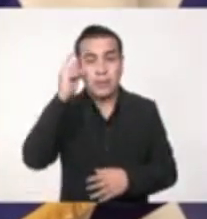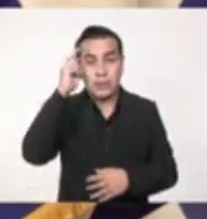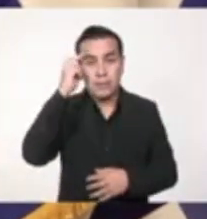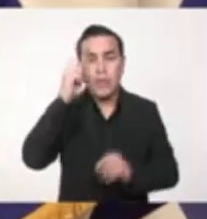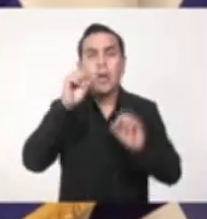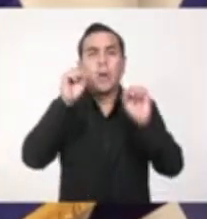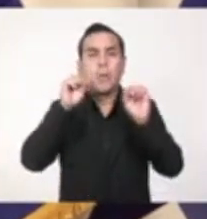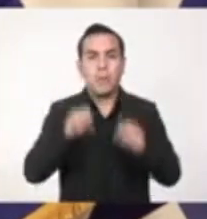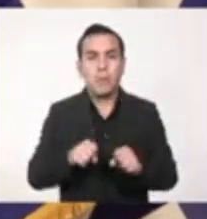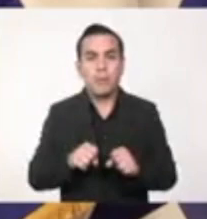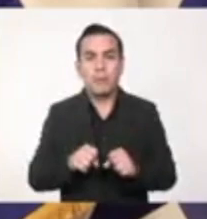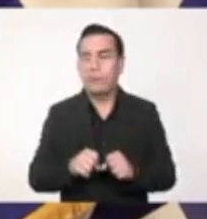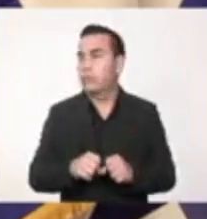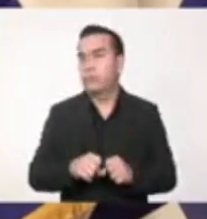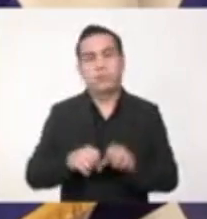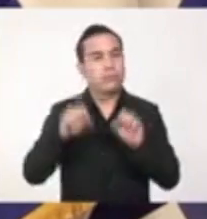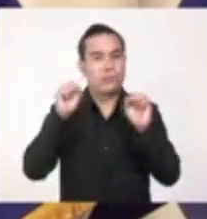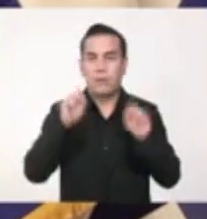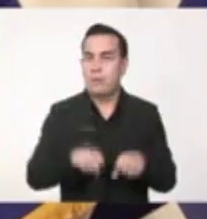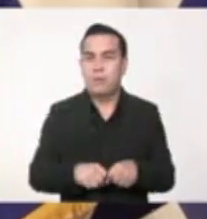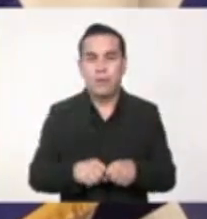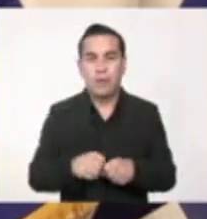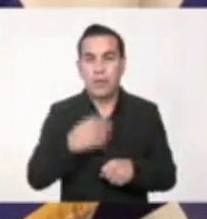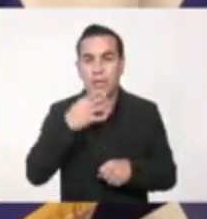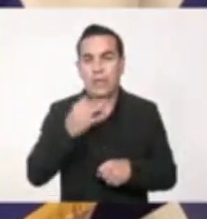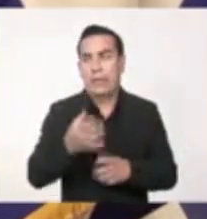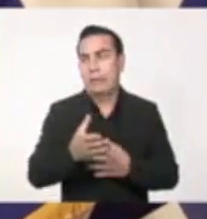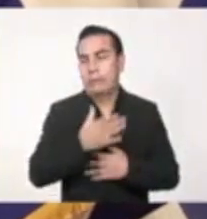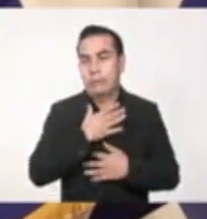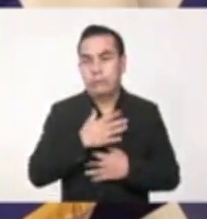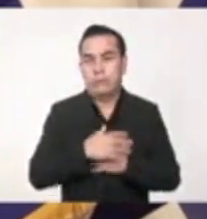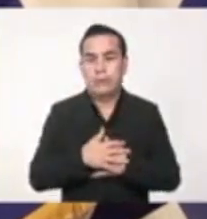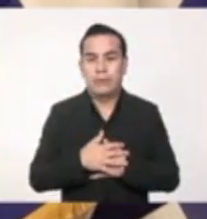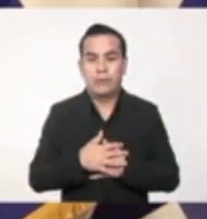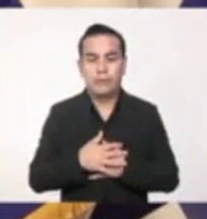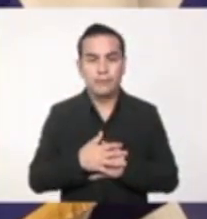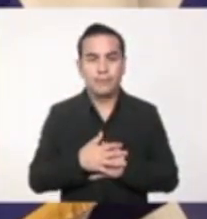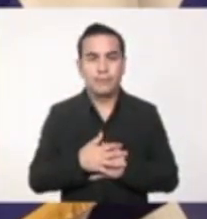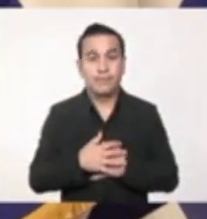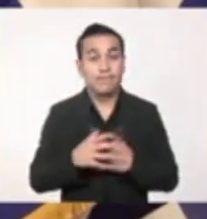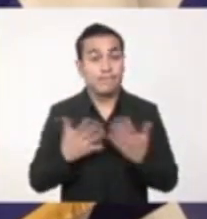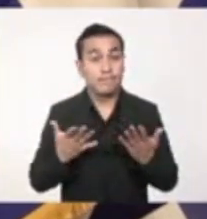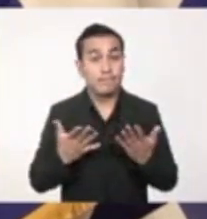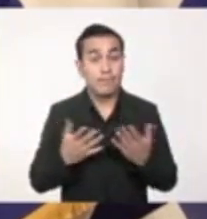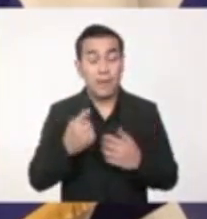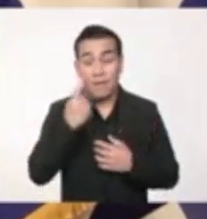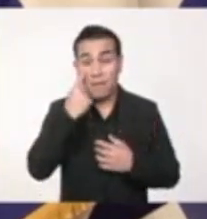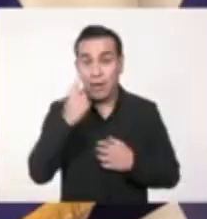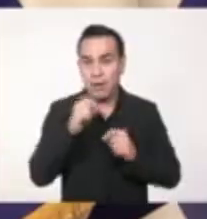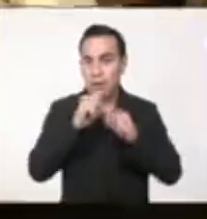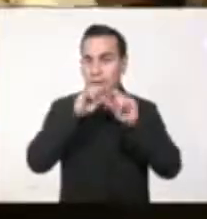worse than impossible, that's not going to happen, no matter what I do. But did it happen?